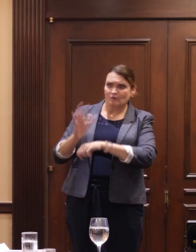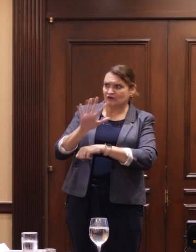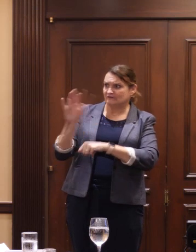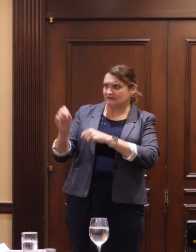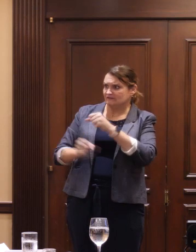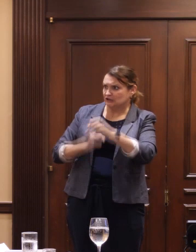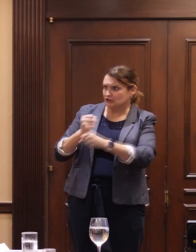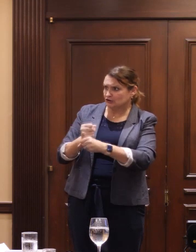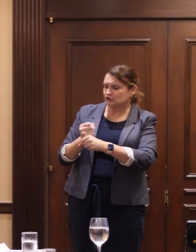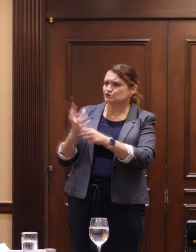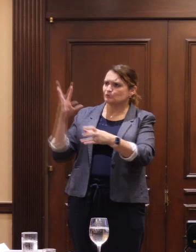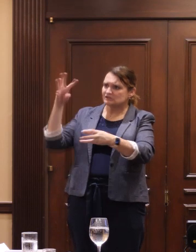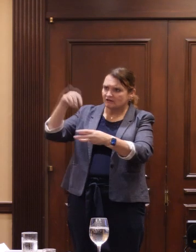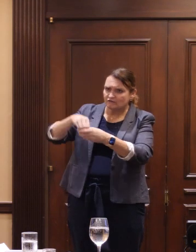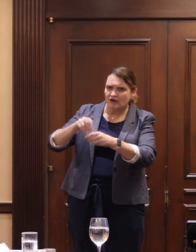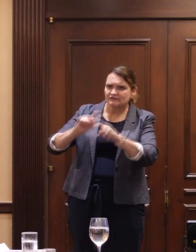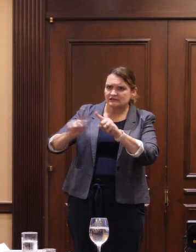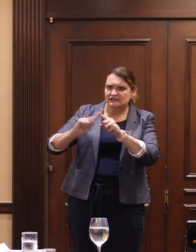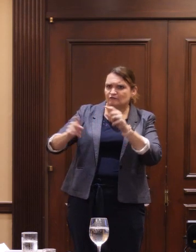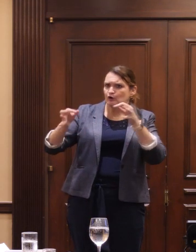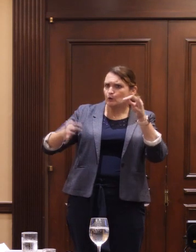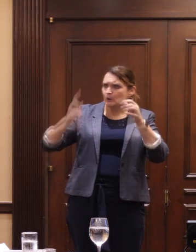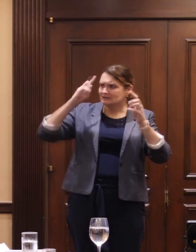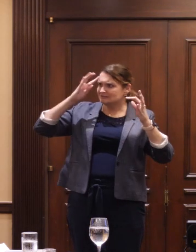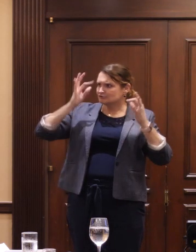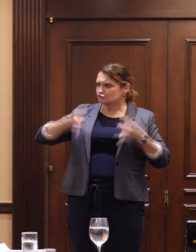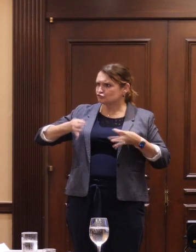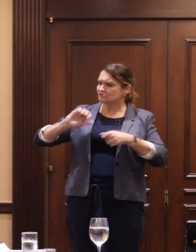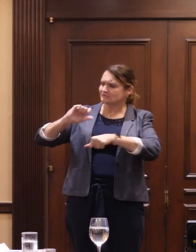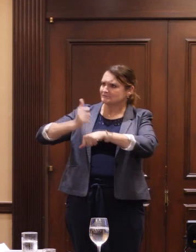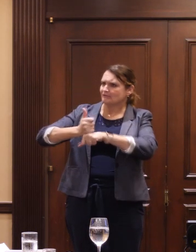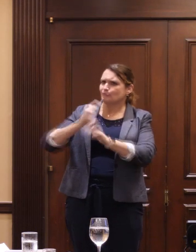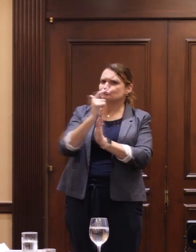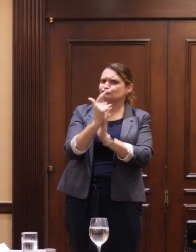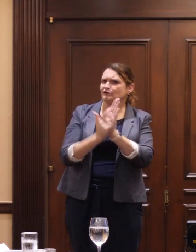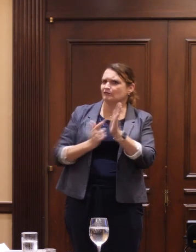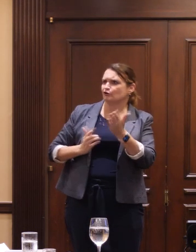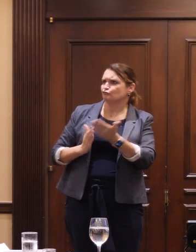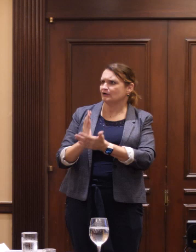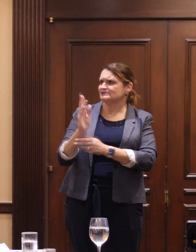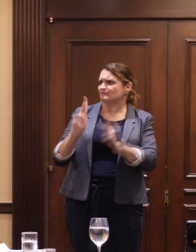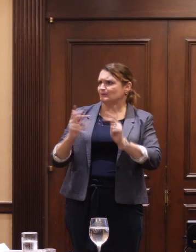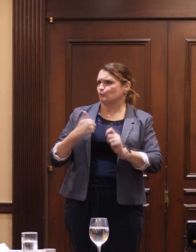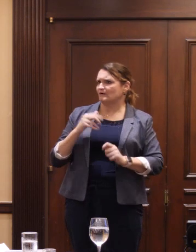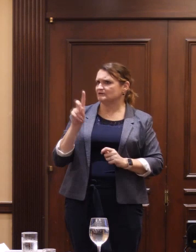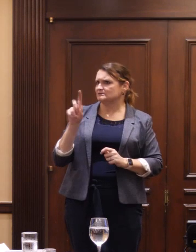the formative Court decisions establishing legal rights of individuals with disabilities even in